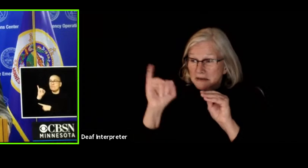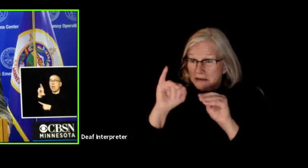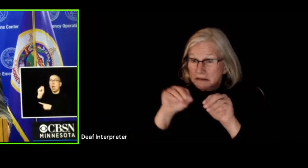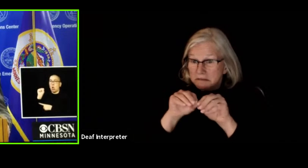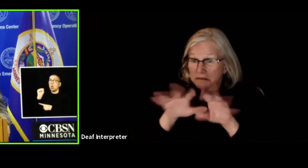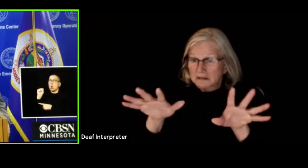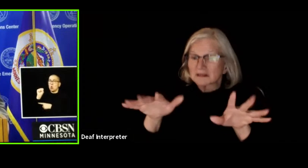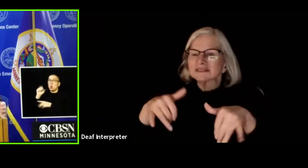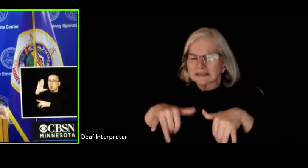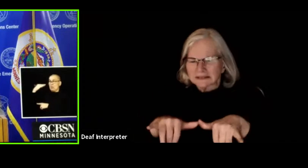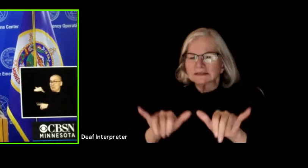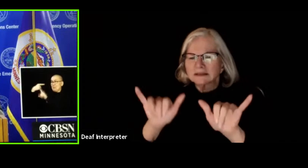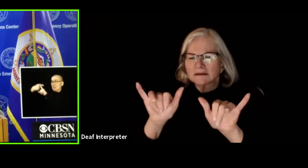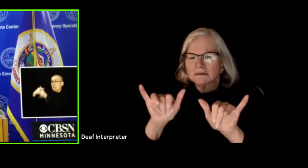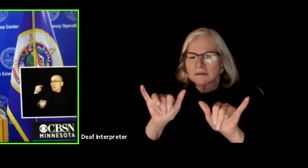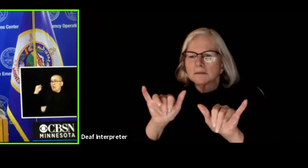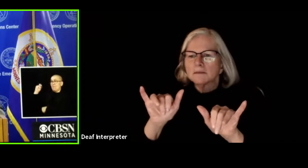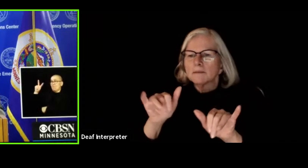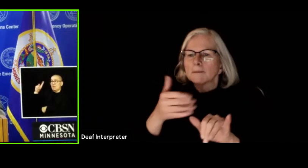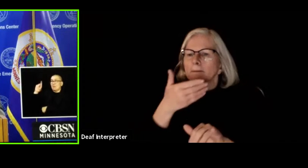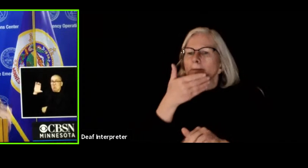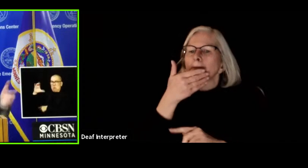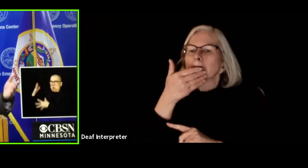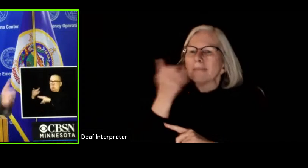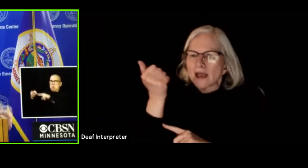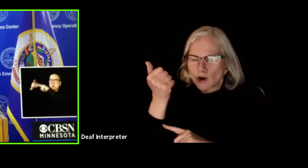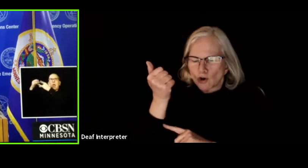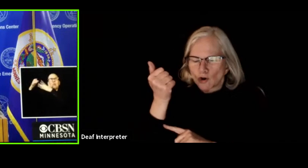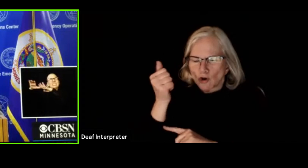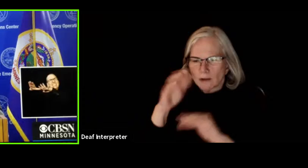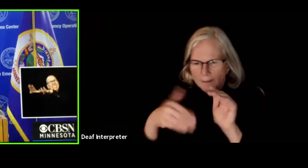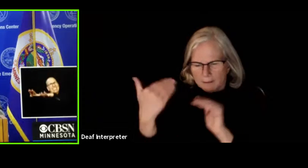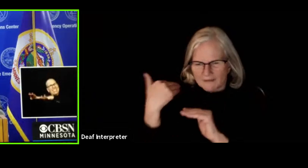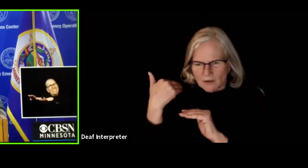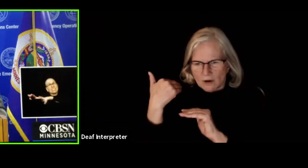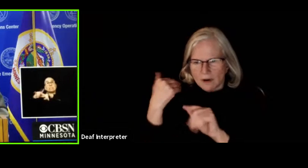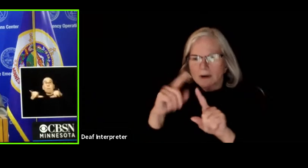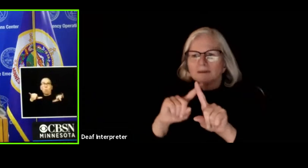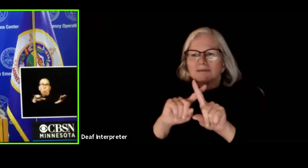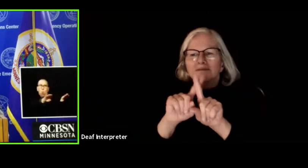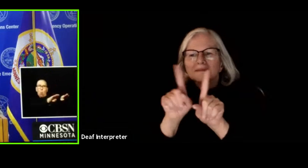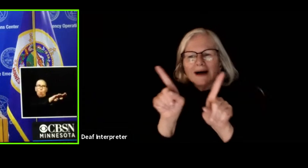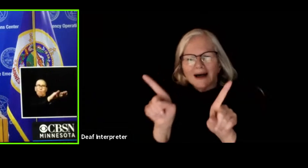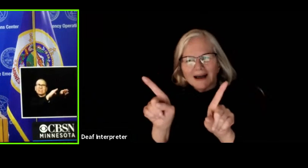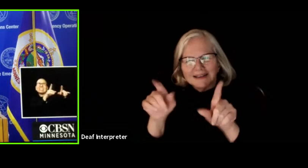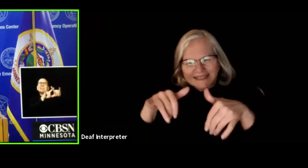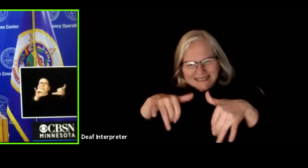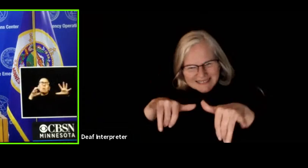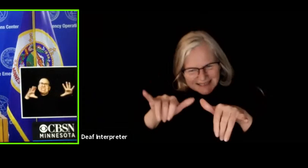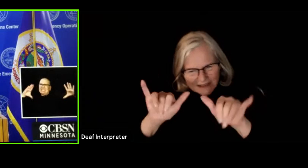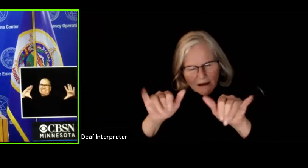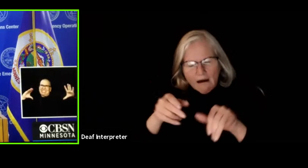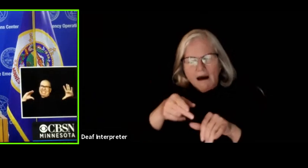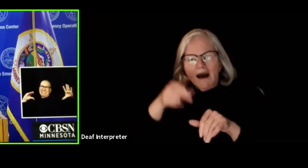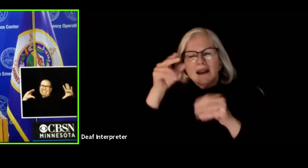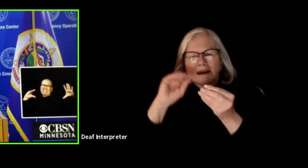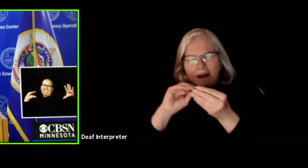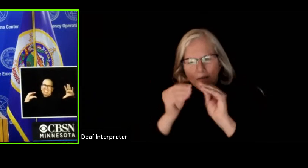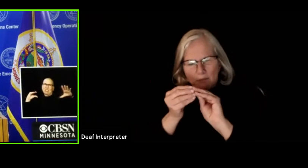GIVES US THE ABILITY IF WE GET THIS RIGHT TO KEEP TURNING THAT. OBVIOUSLY, THE GOALS HERE AS WE SLOW THE SPREAD OF THE VIRUS, AS WE OPEN UP SOME OF OUR